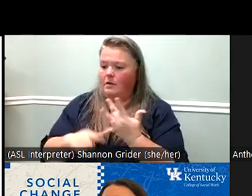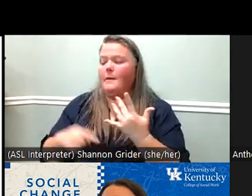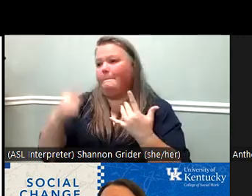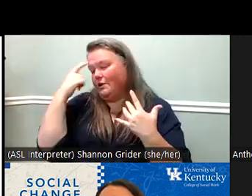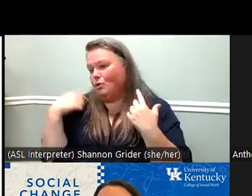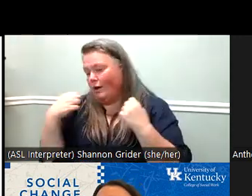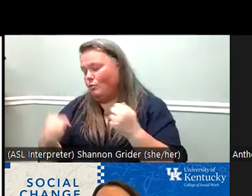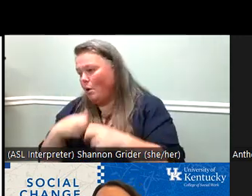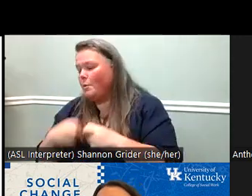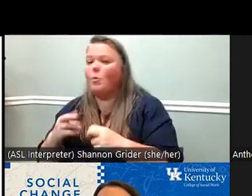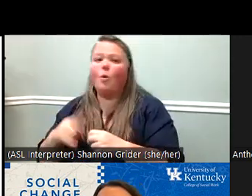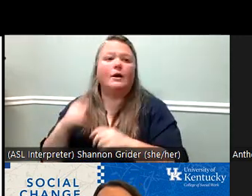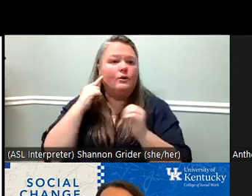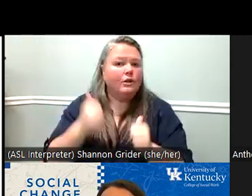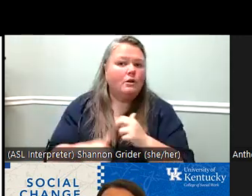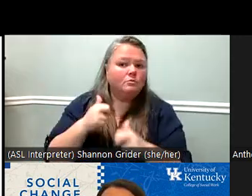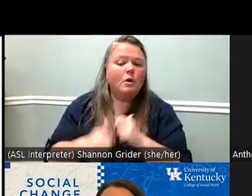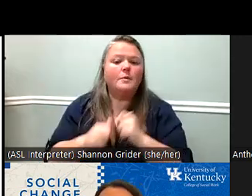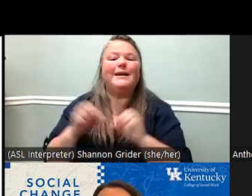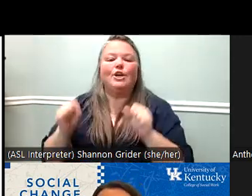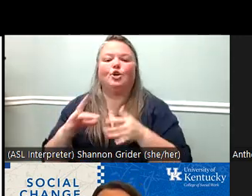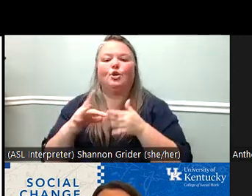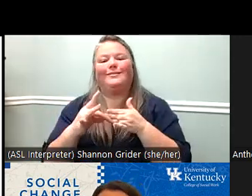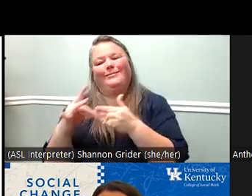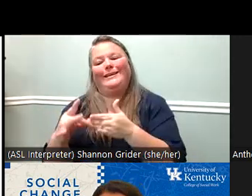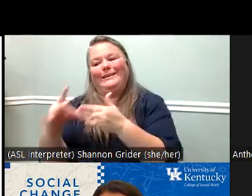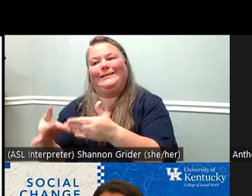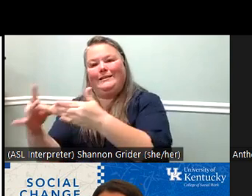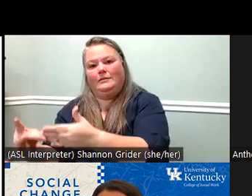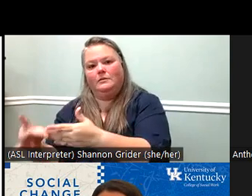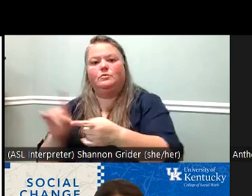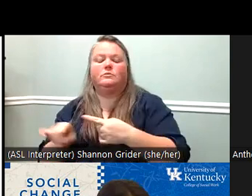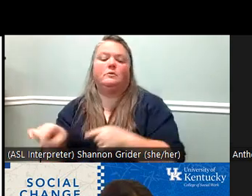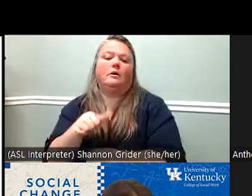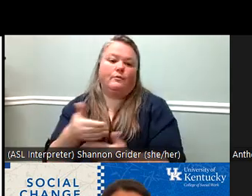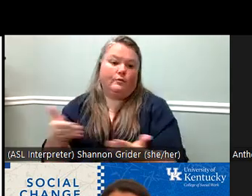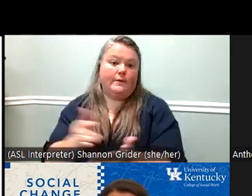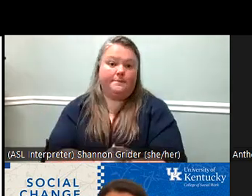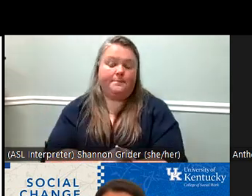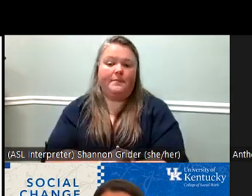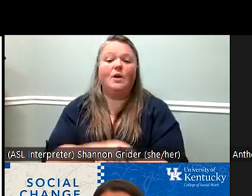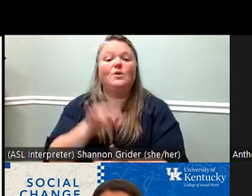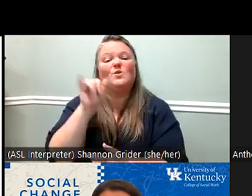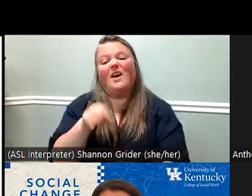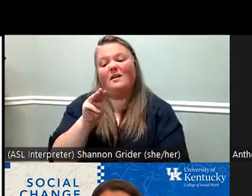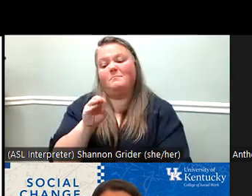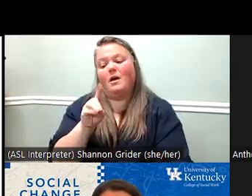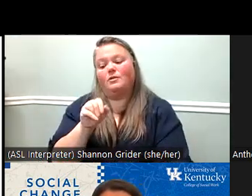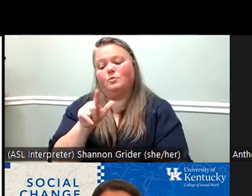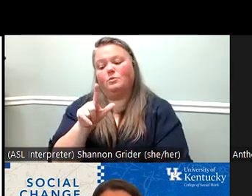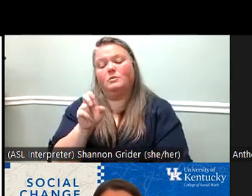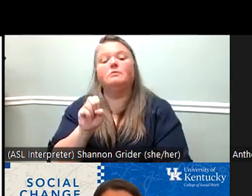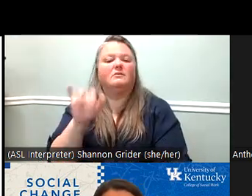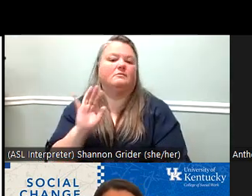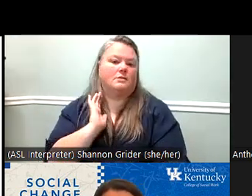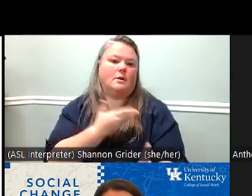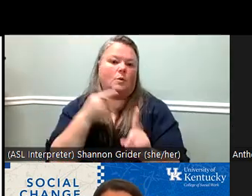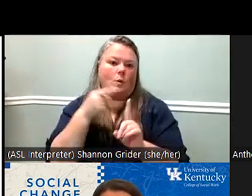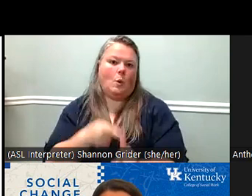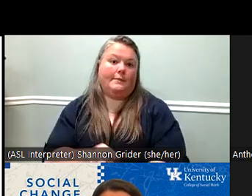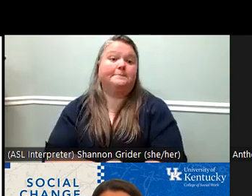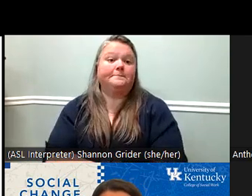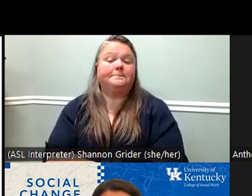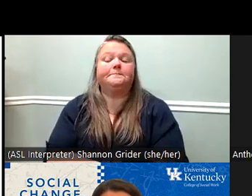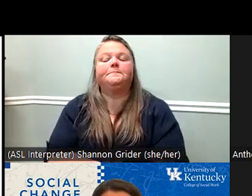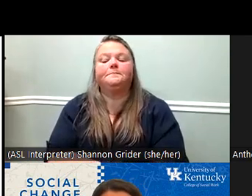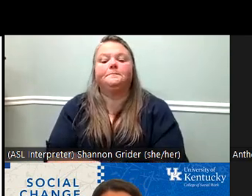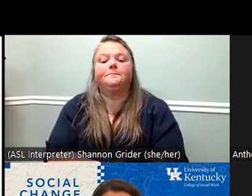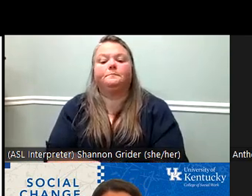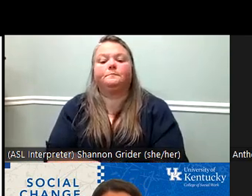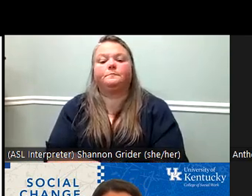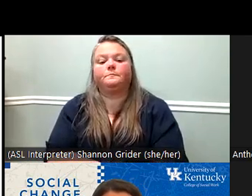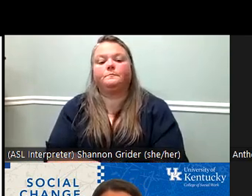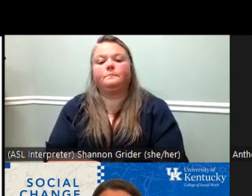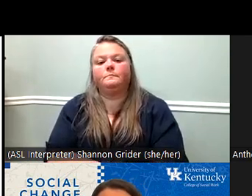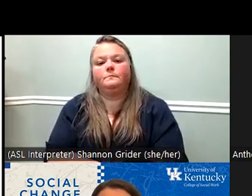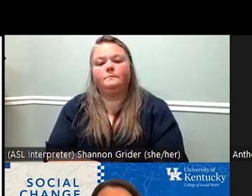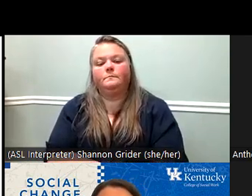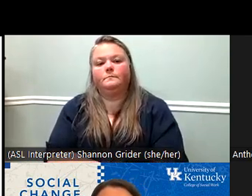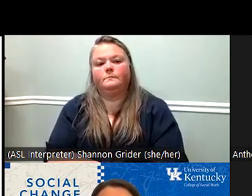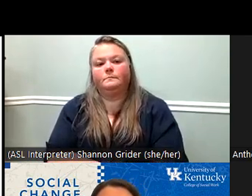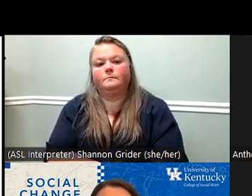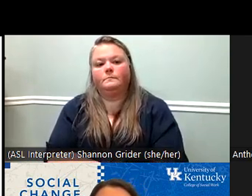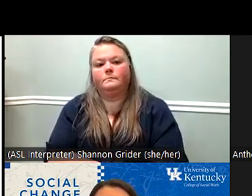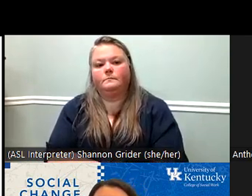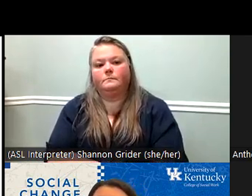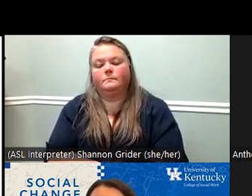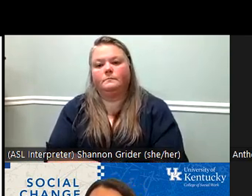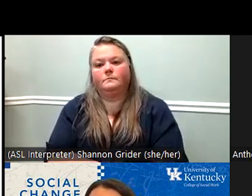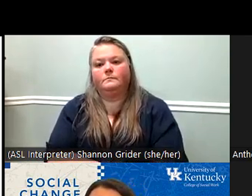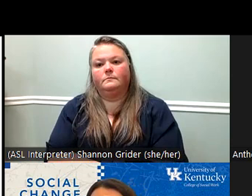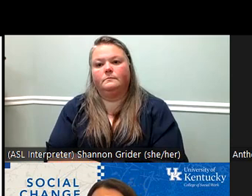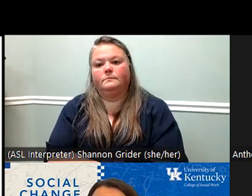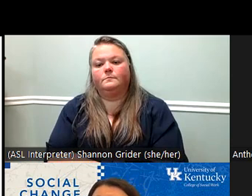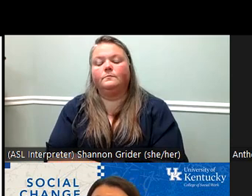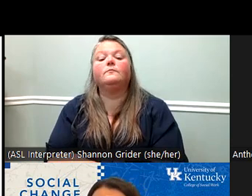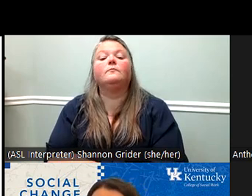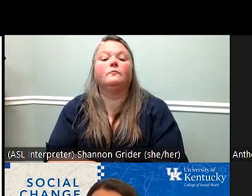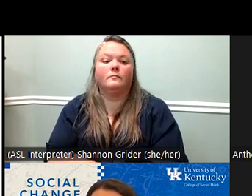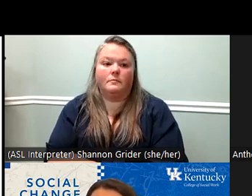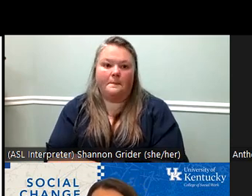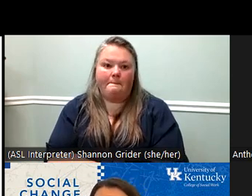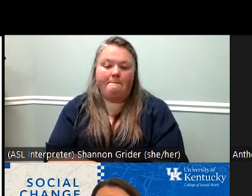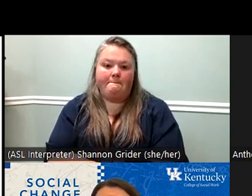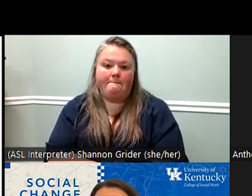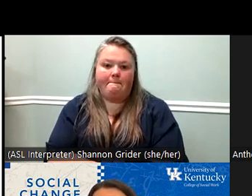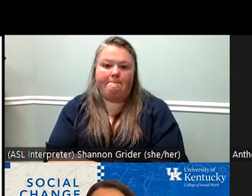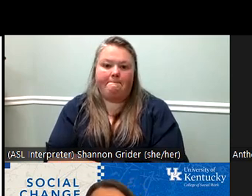CAN LOOK LIKE. SO WE WANT TO REDUCE STIGMA, AND WE WANT THEM TO INCREASE THEIR KNOWLEDGE OF HOW SITUATIONS WITH HEARING LOSS CAN LEAD TO SOMETHING LIKE A PANIC